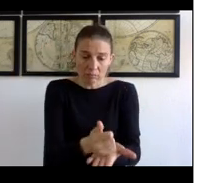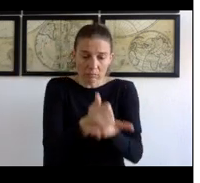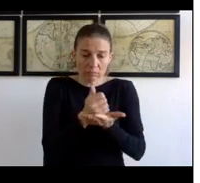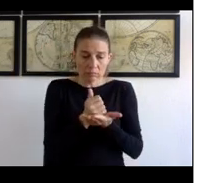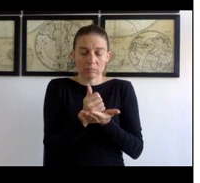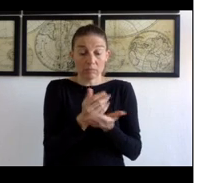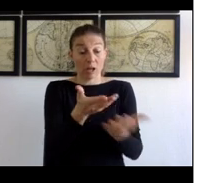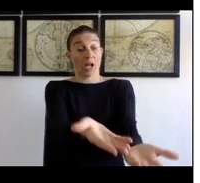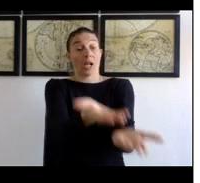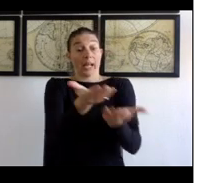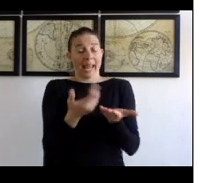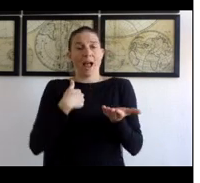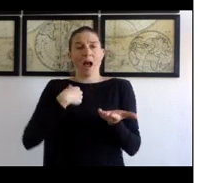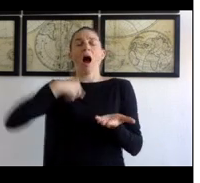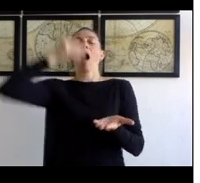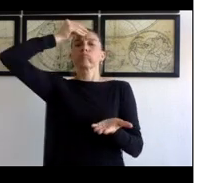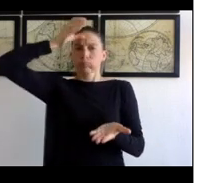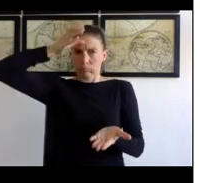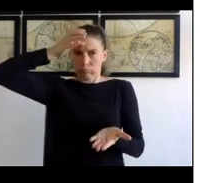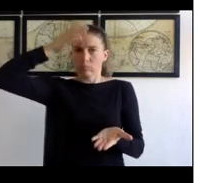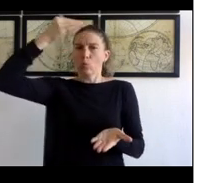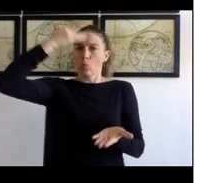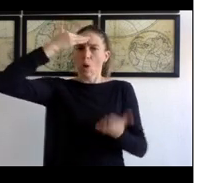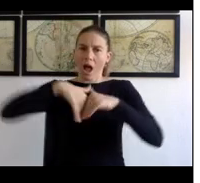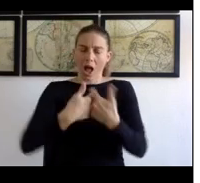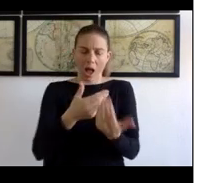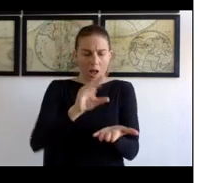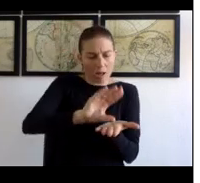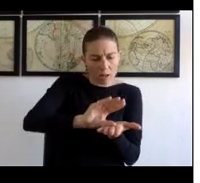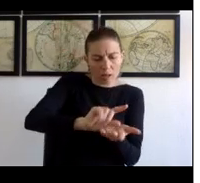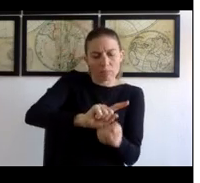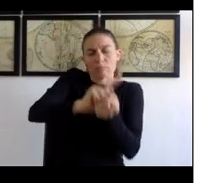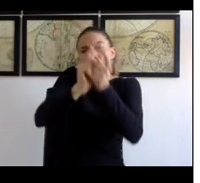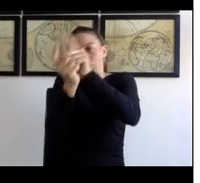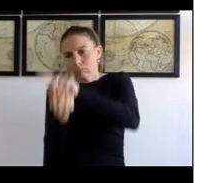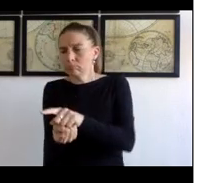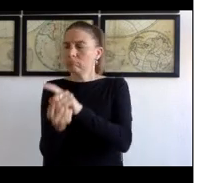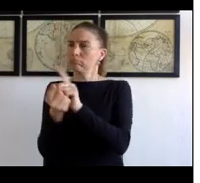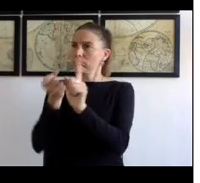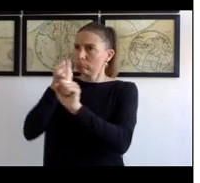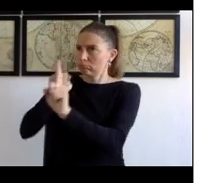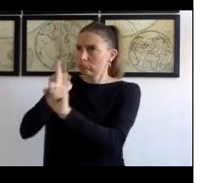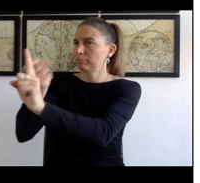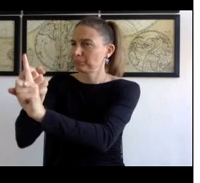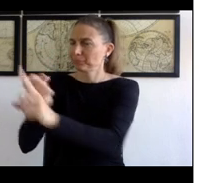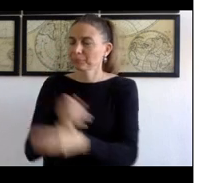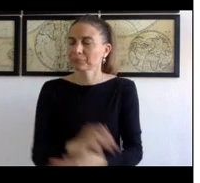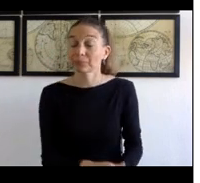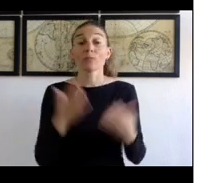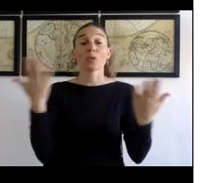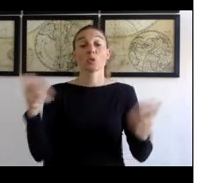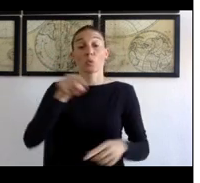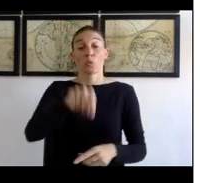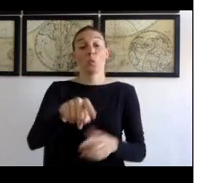on the needs and rights of persons with disabilities. So this technical working group is a permanent structure.